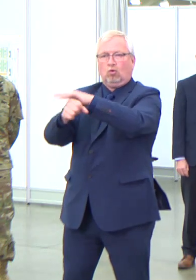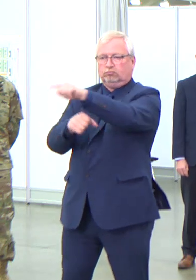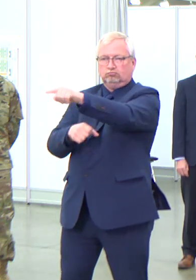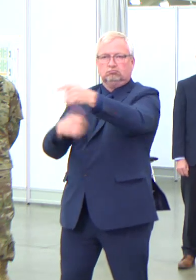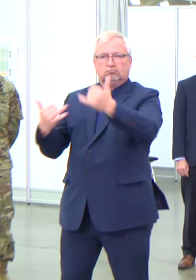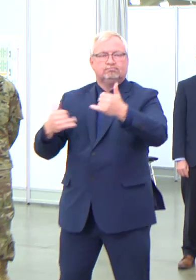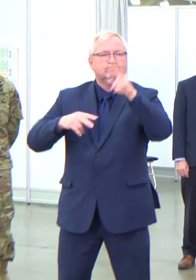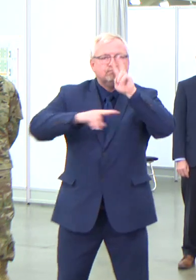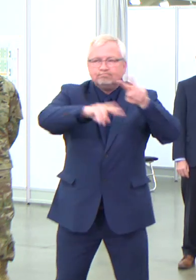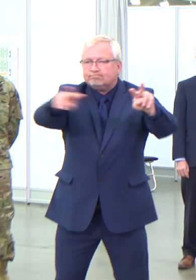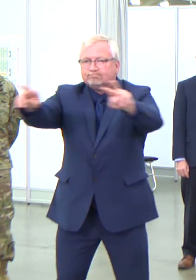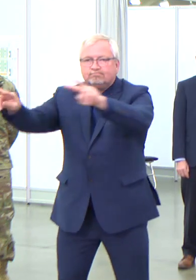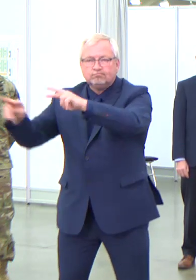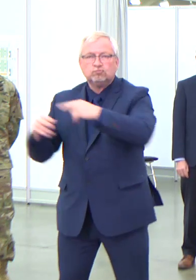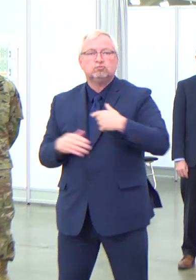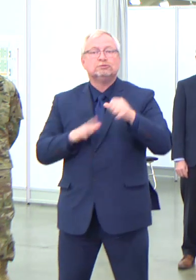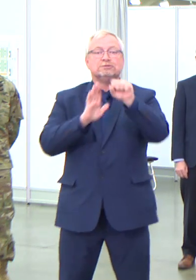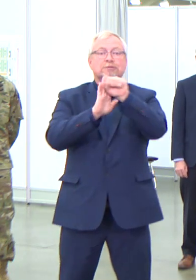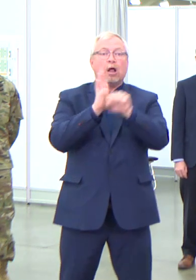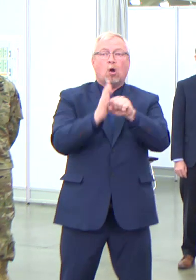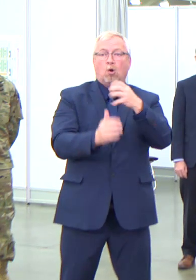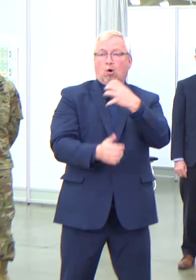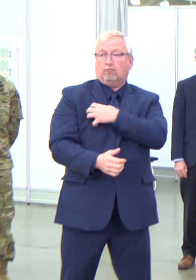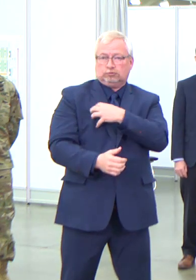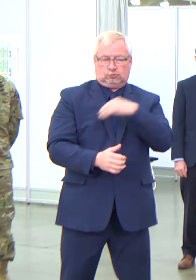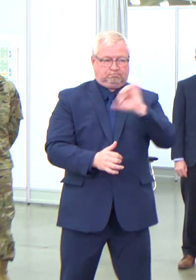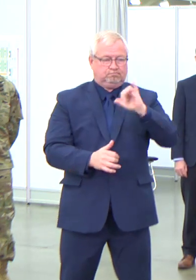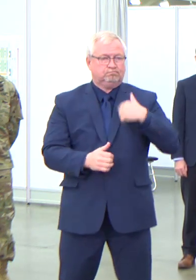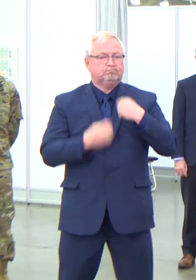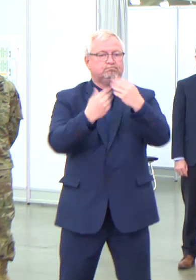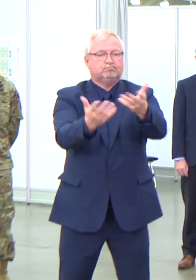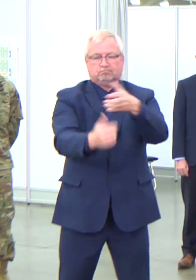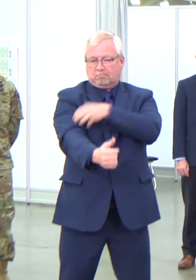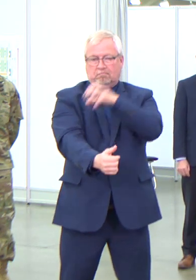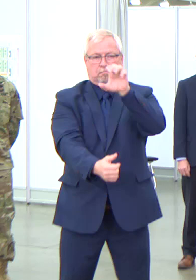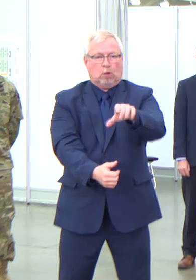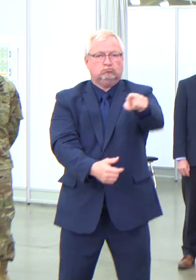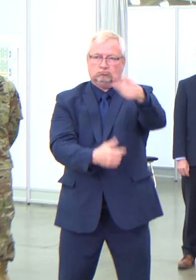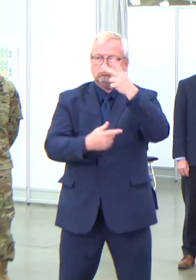order also empowers state and local law enforcement agencies to assist local health officers in the